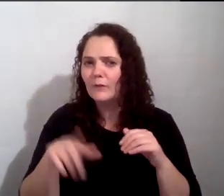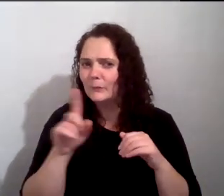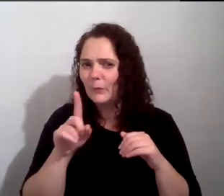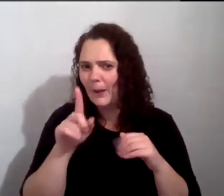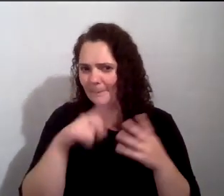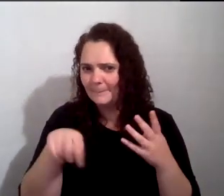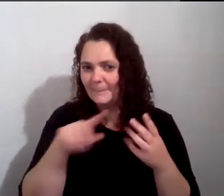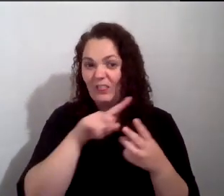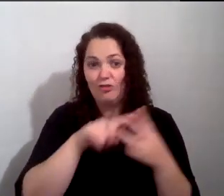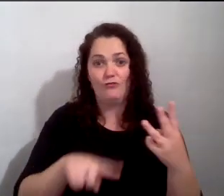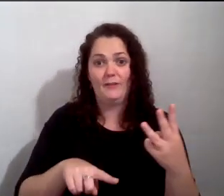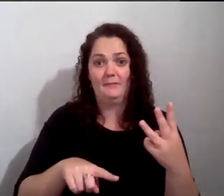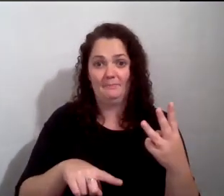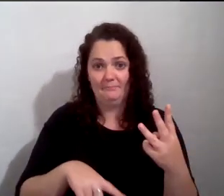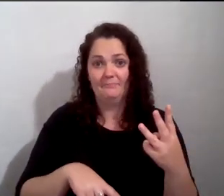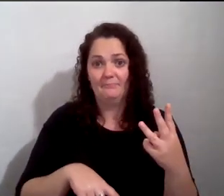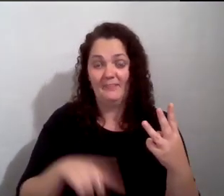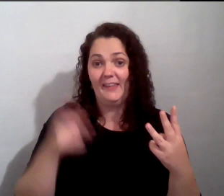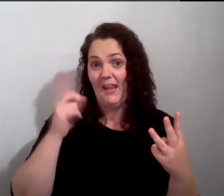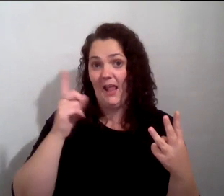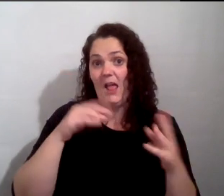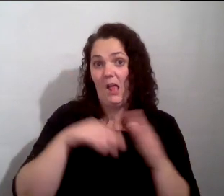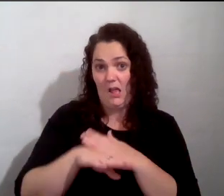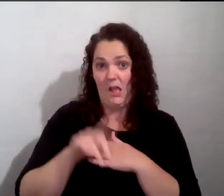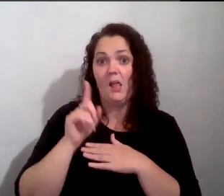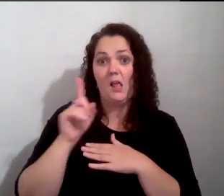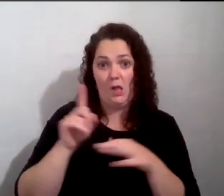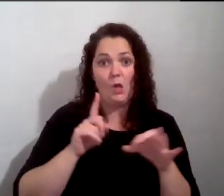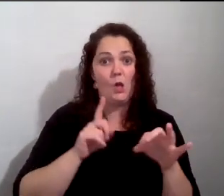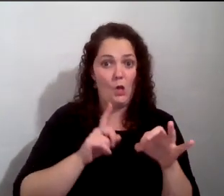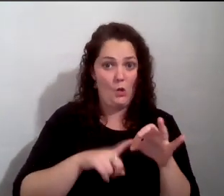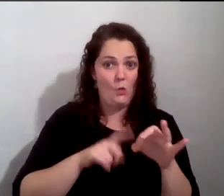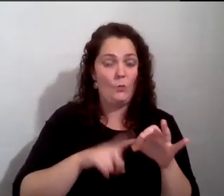discussion from you about some of these works. I thought we might start with these three particular works which are